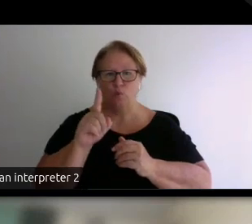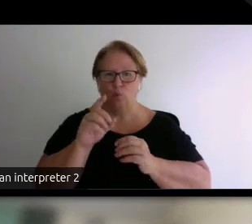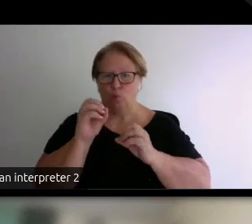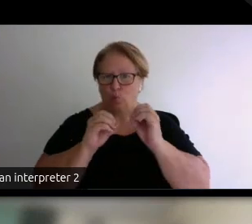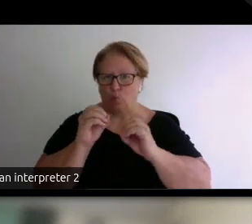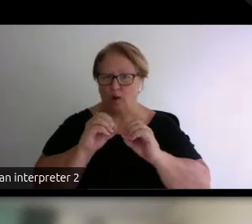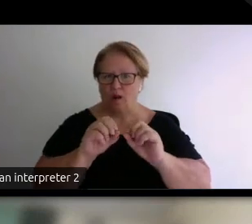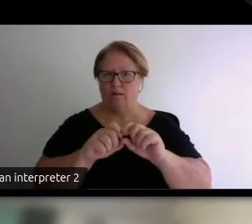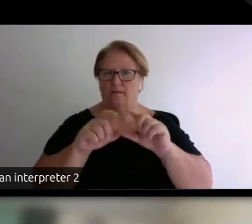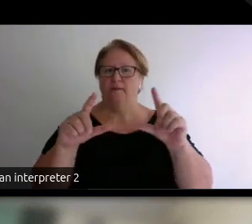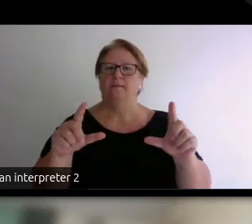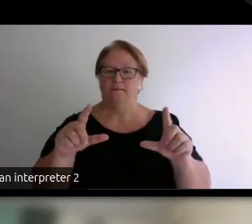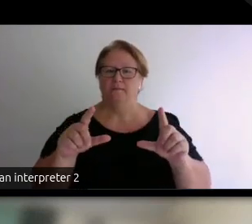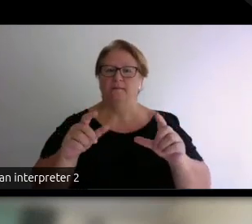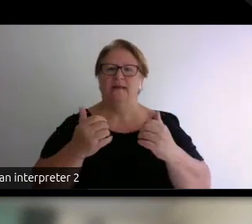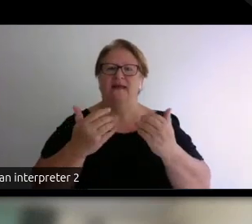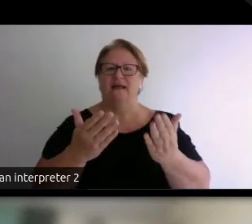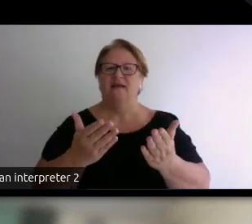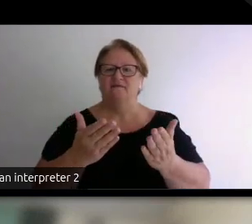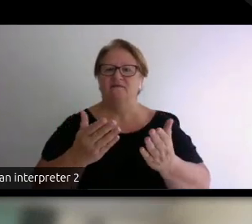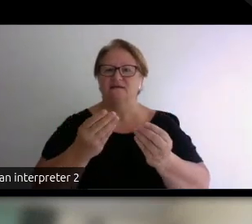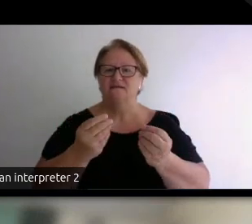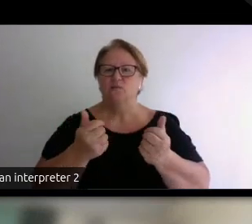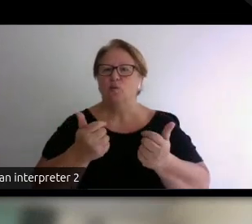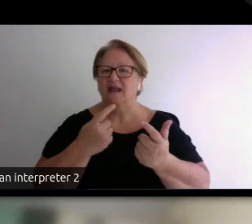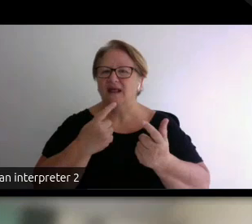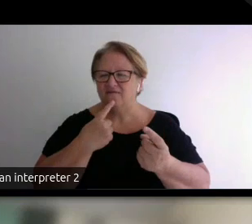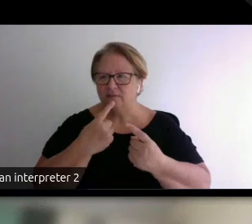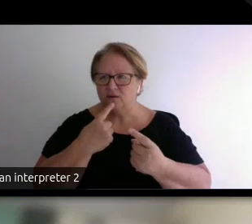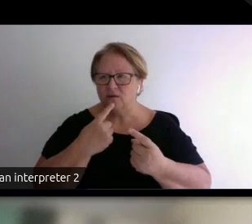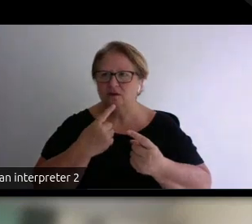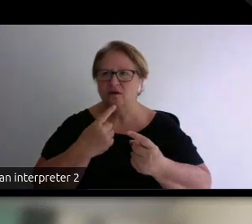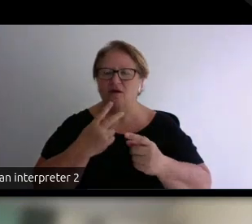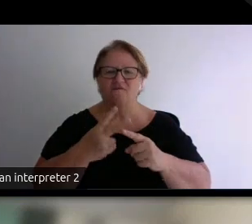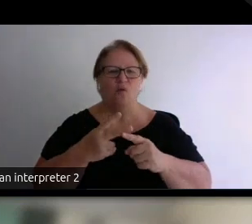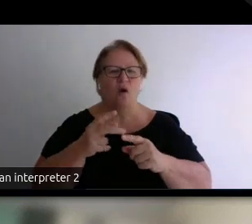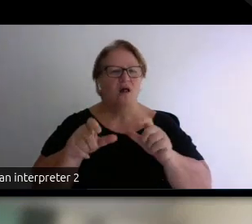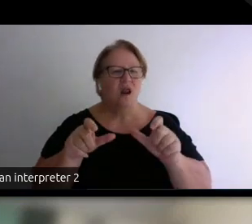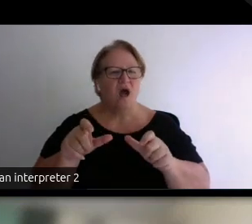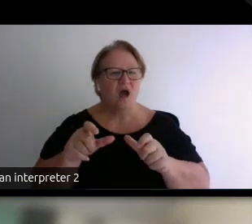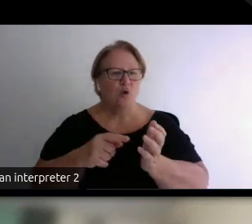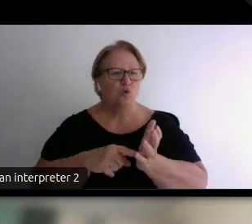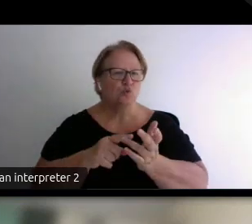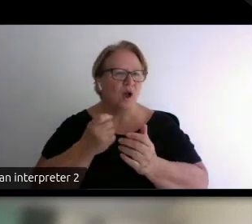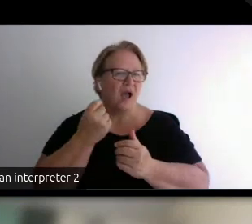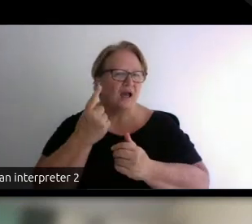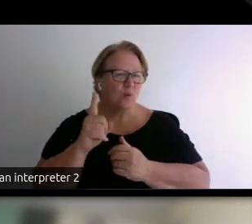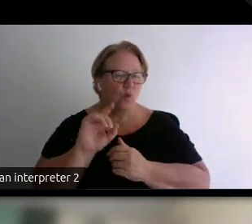you some basic information so that clients can understand what their next steps might be and